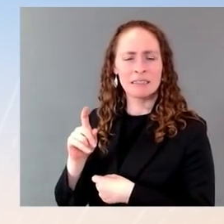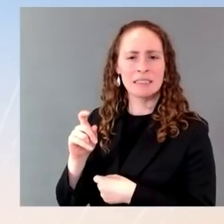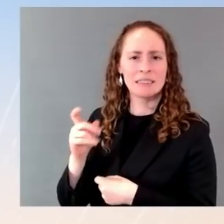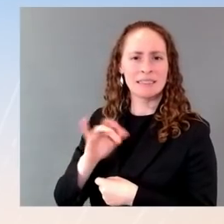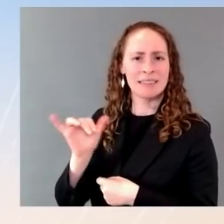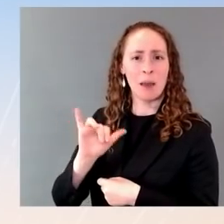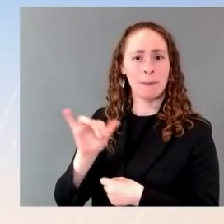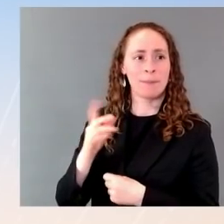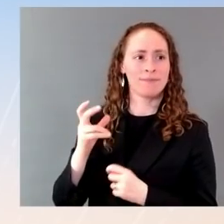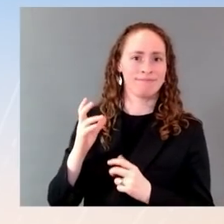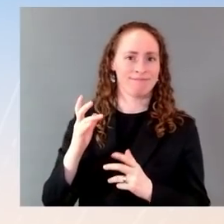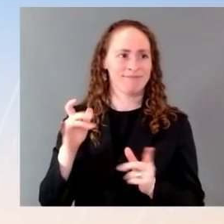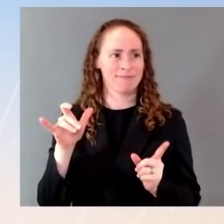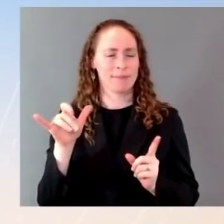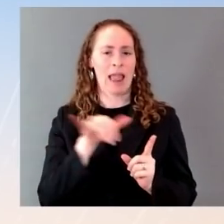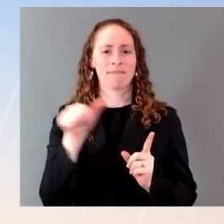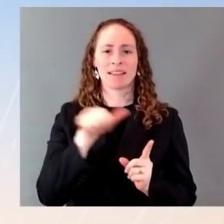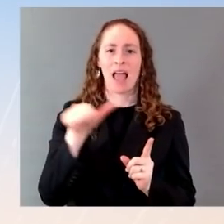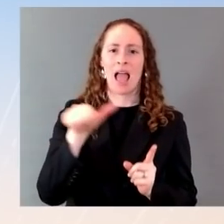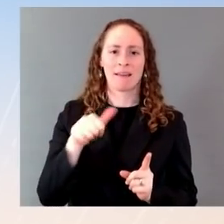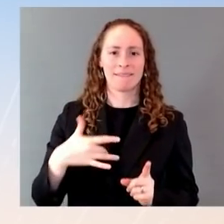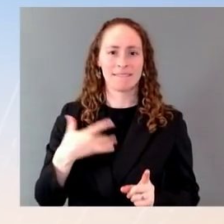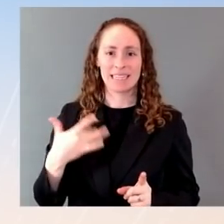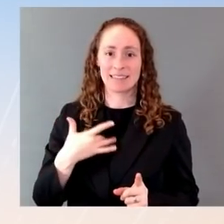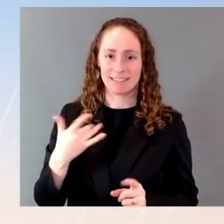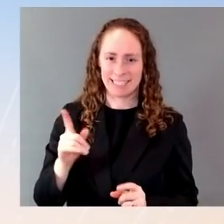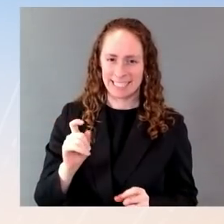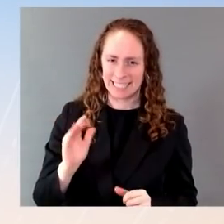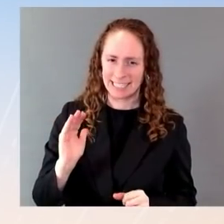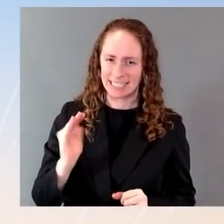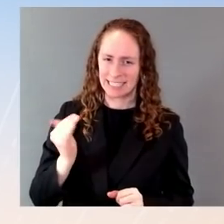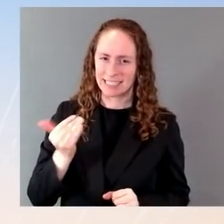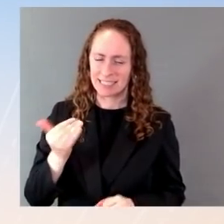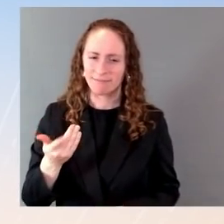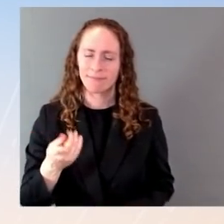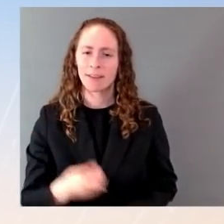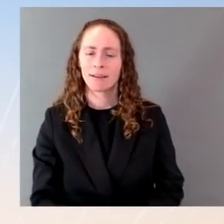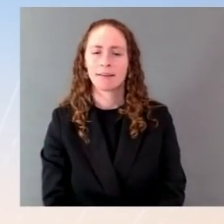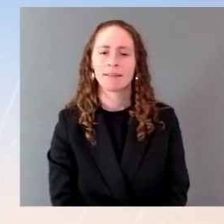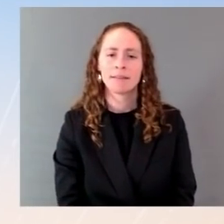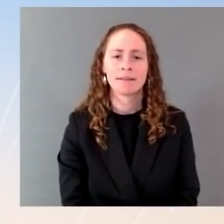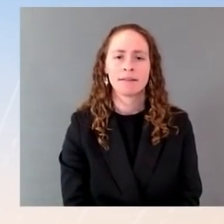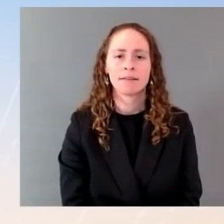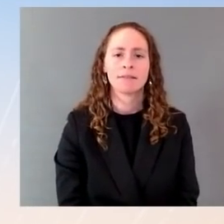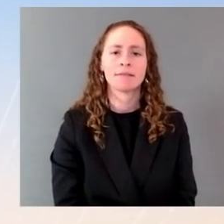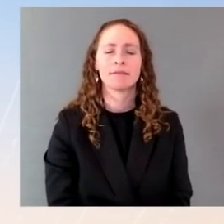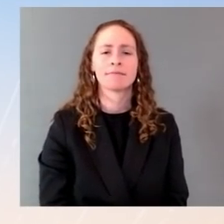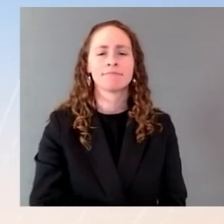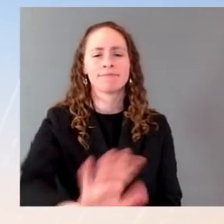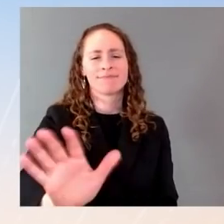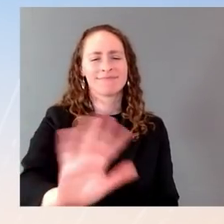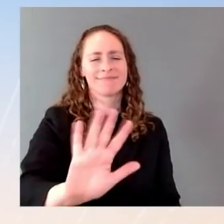What we're talking about here is a situation we are trying to work to de-escalate and move towards a diplomatic path.